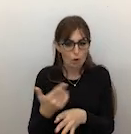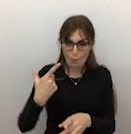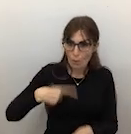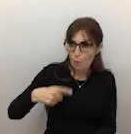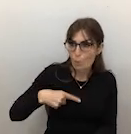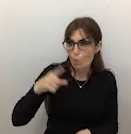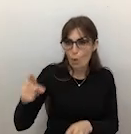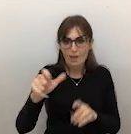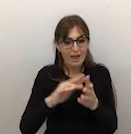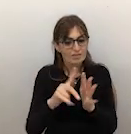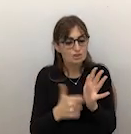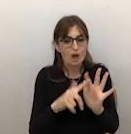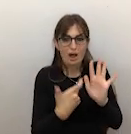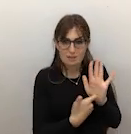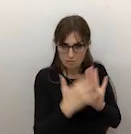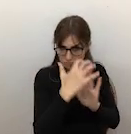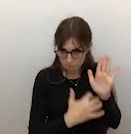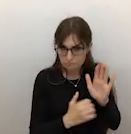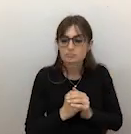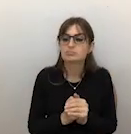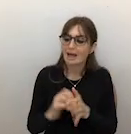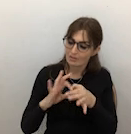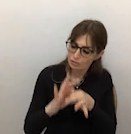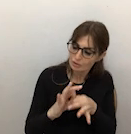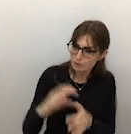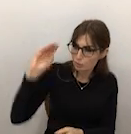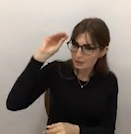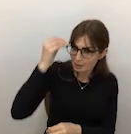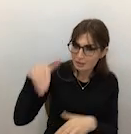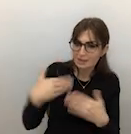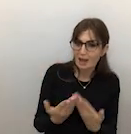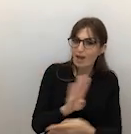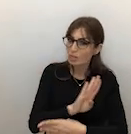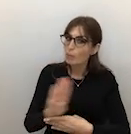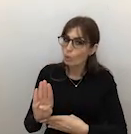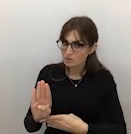the purpose of the committee charter, and the relationship between the committee and the full board.